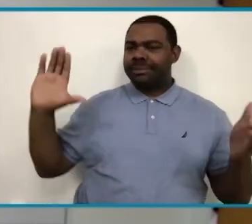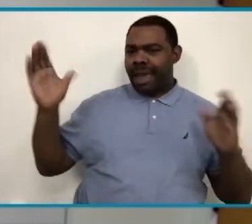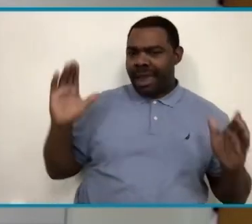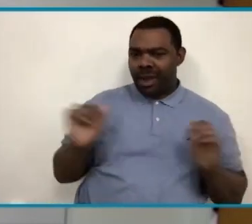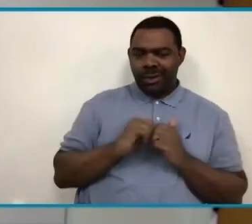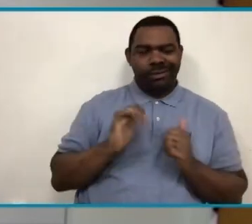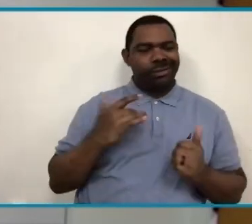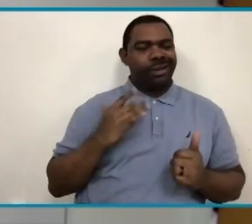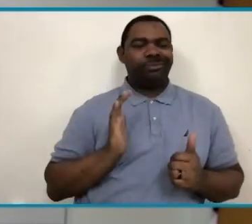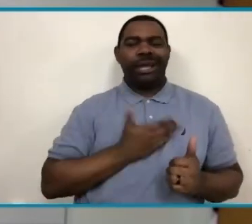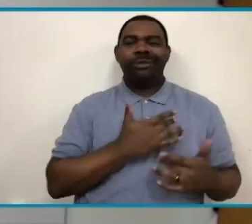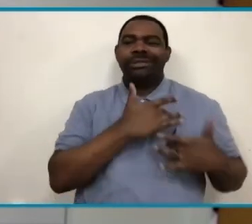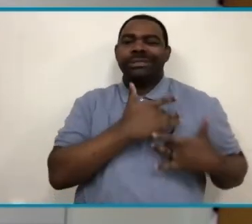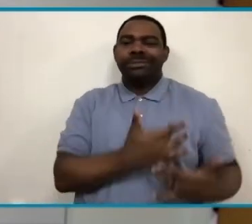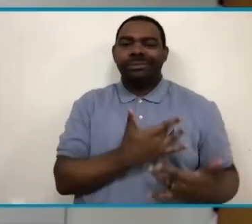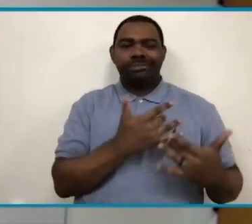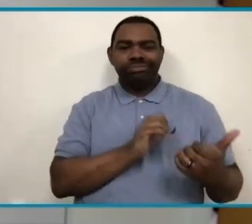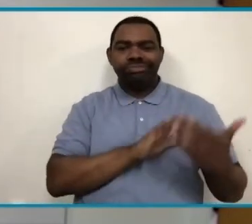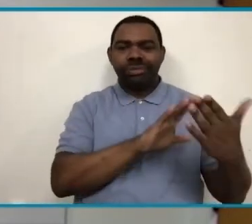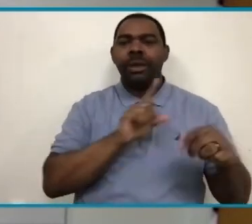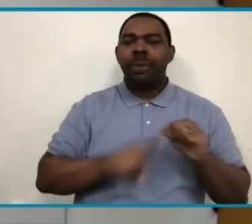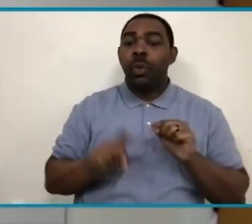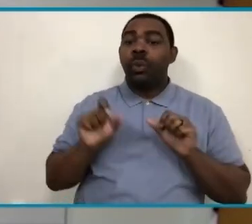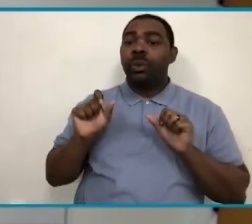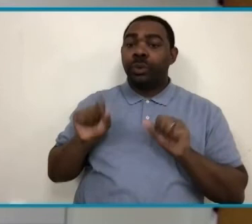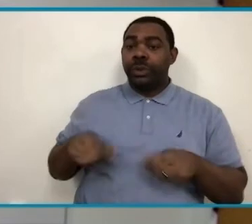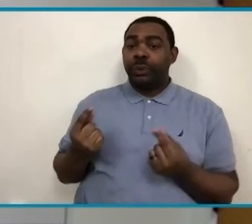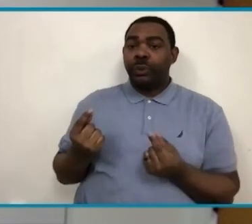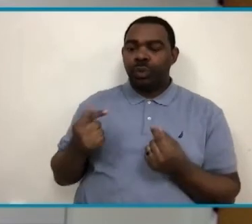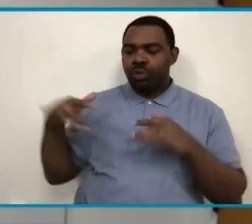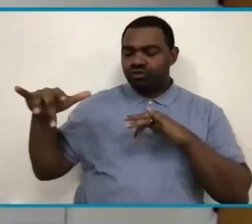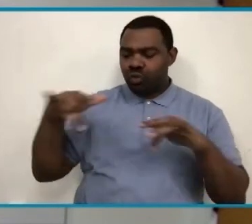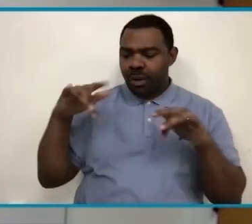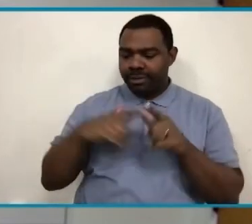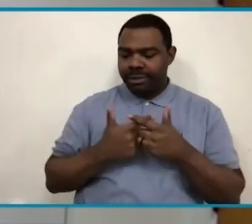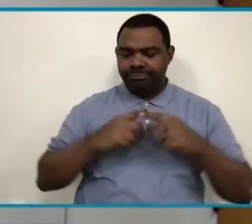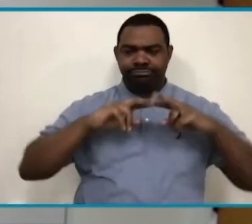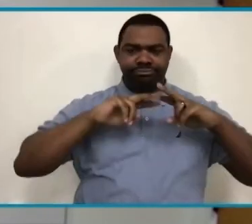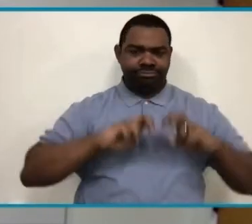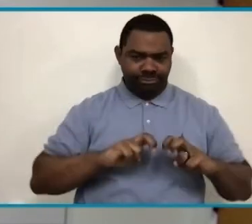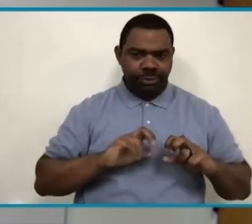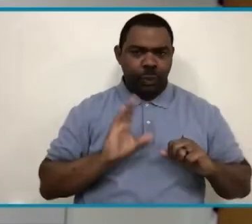that, we will analyze that, and the sleep quality metrics that we can get from that.